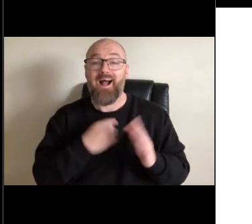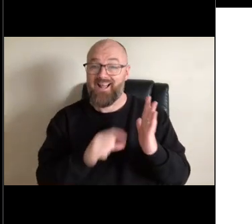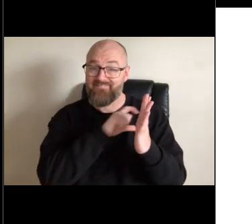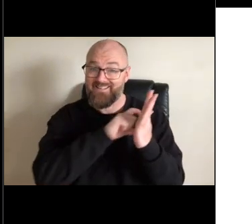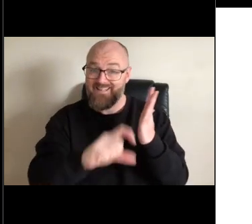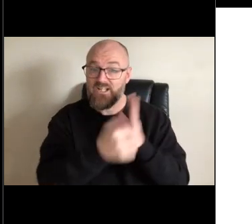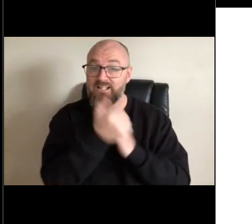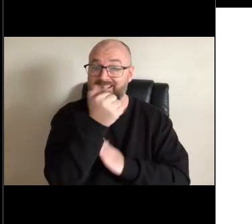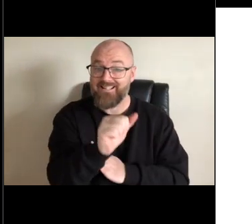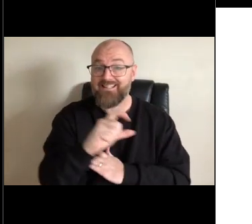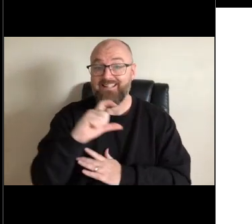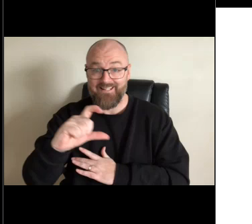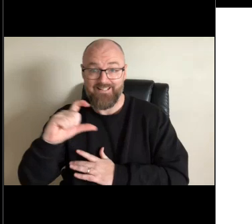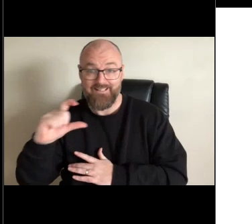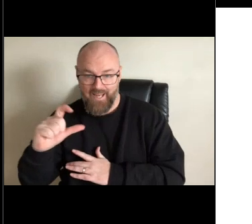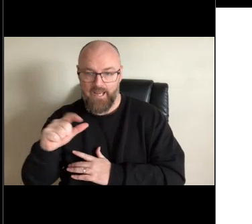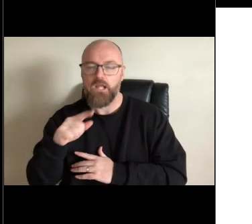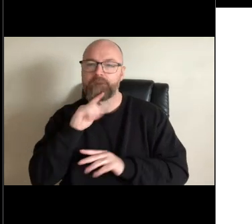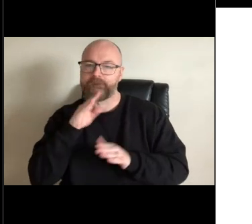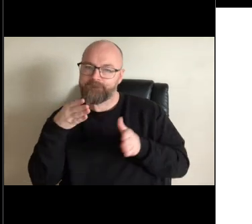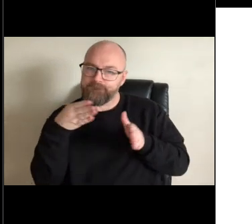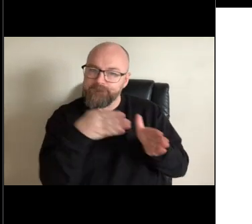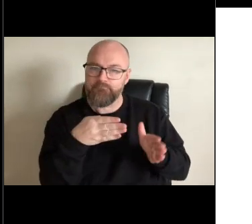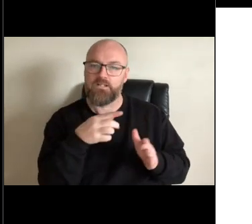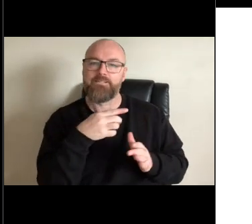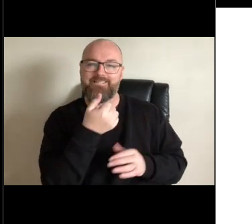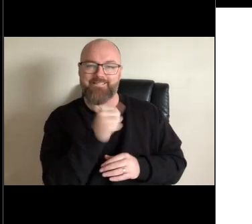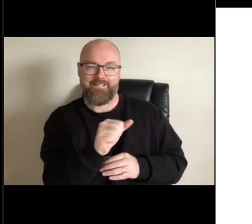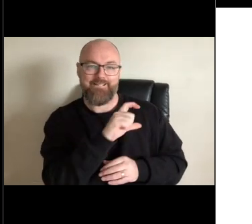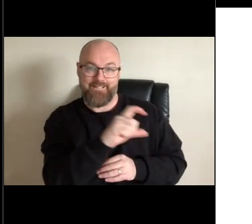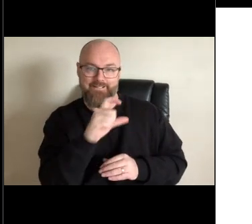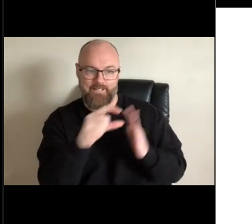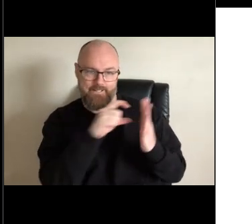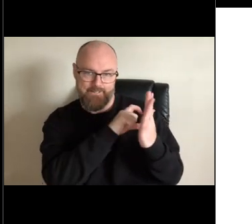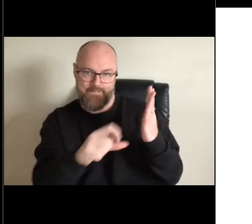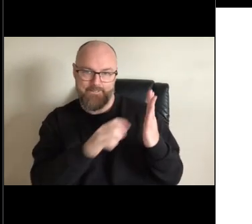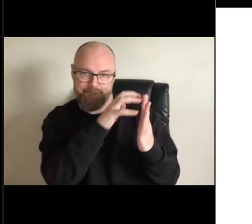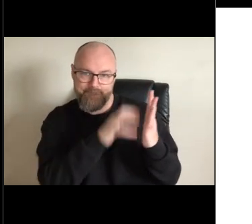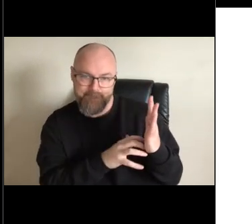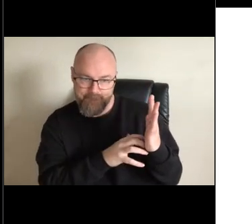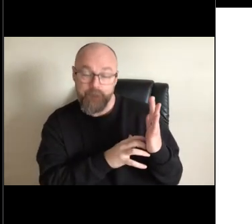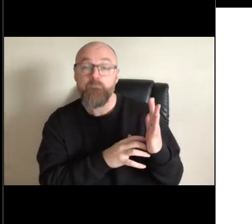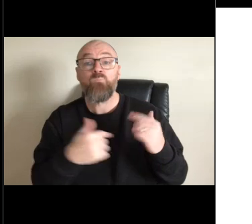the one that lawyers look at and so there's a list in the slide there of the things that uh